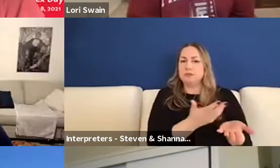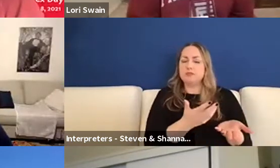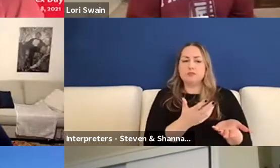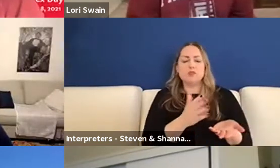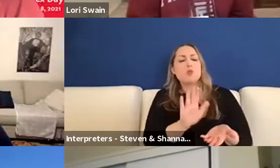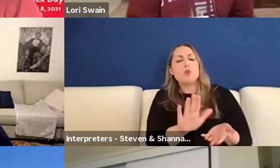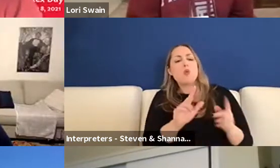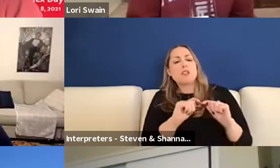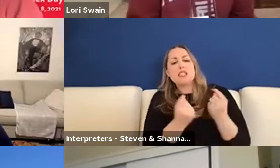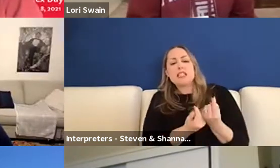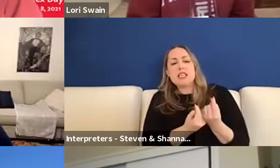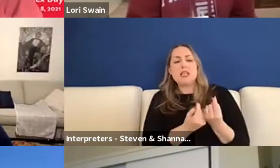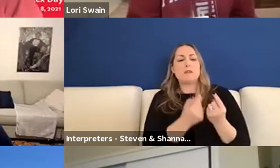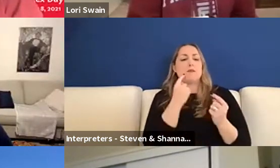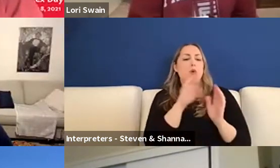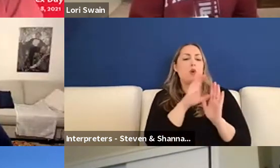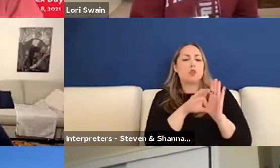into curriculum review and program review?